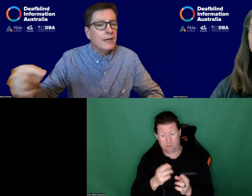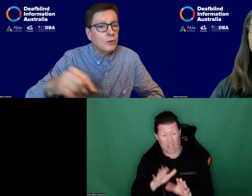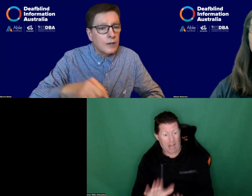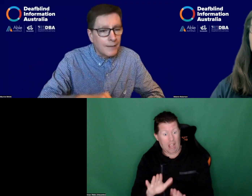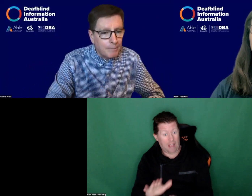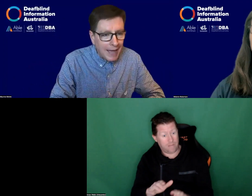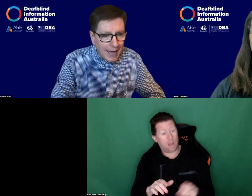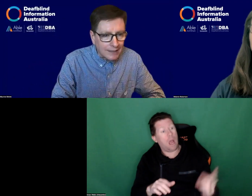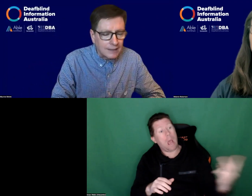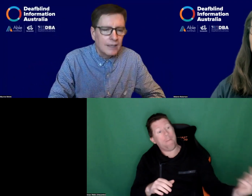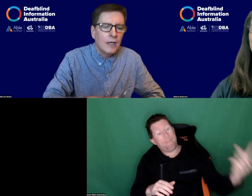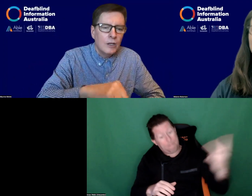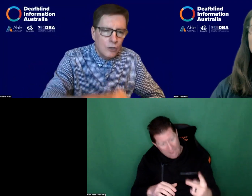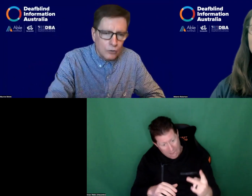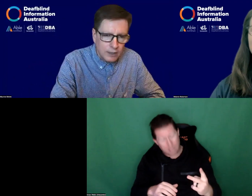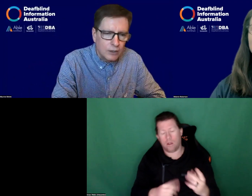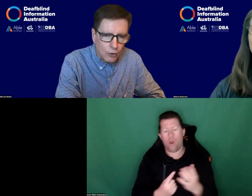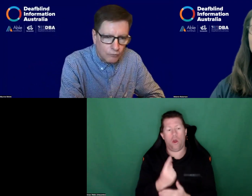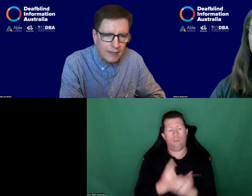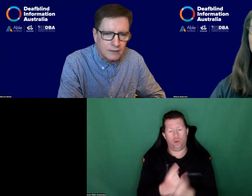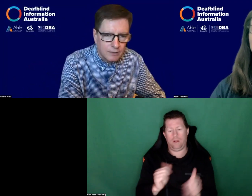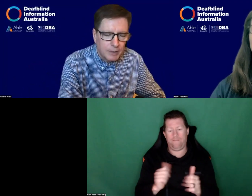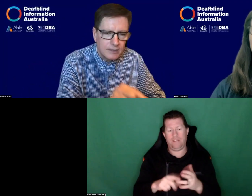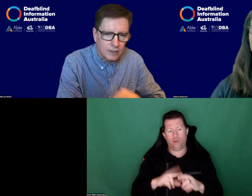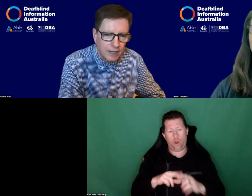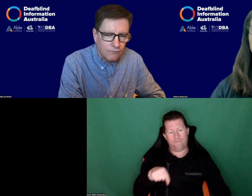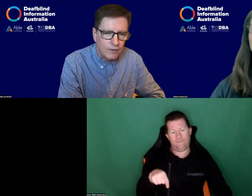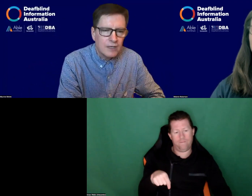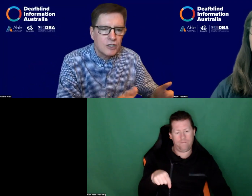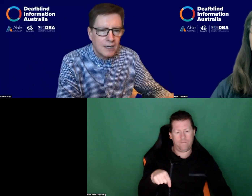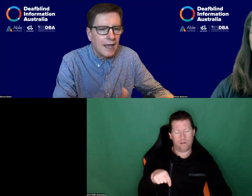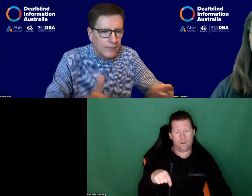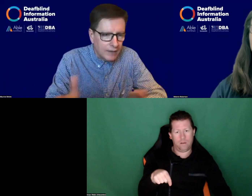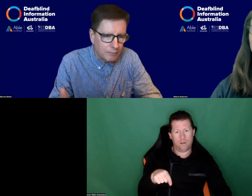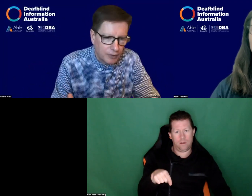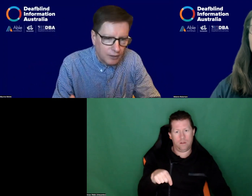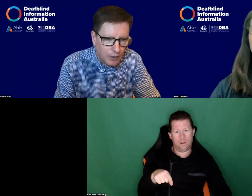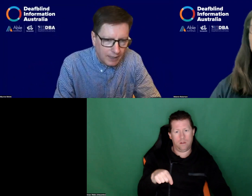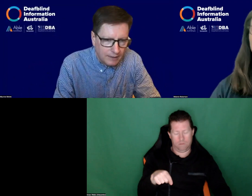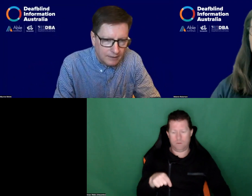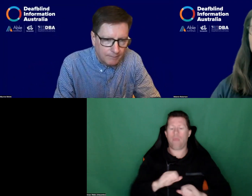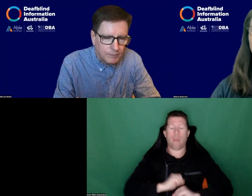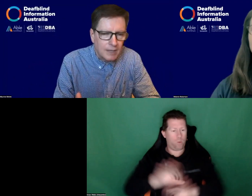When you come back you can go right to the puzzle and finish it and then put it away.